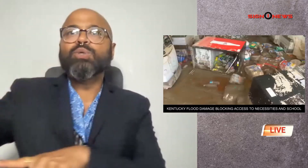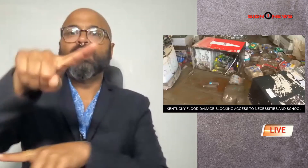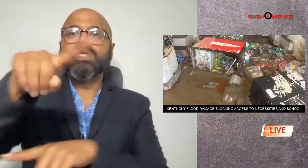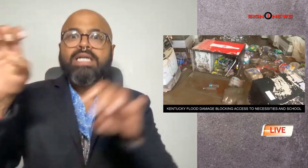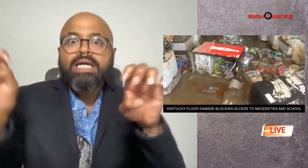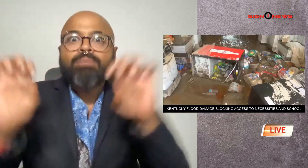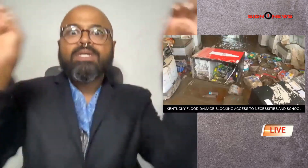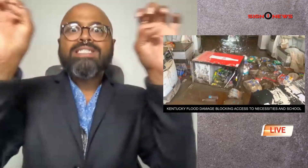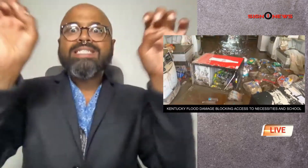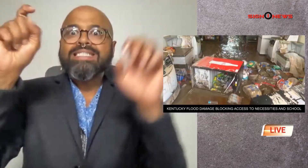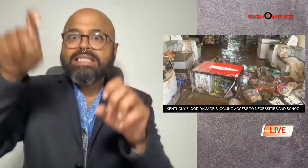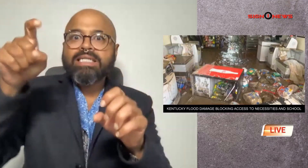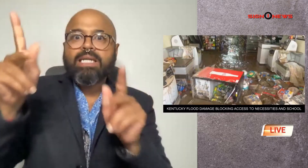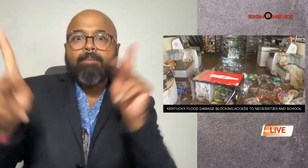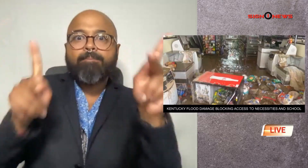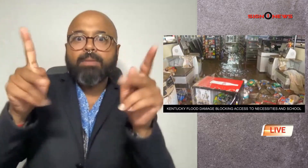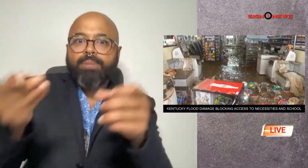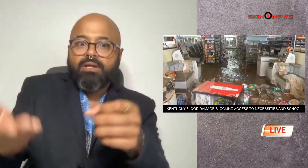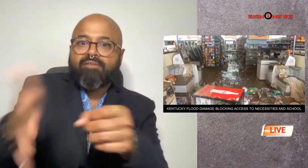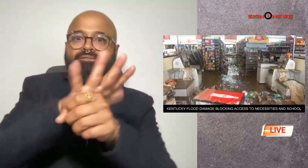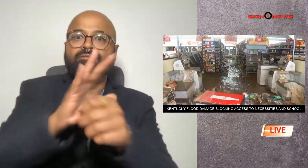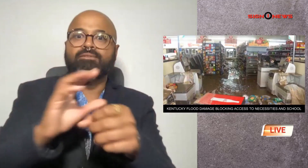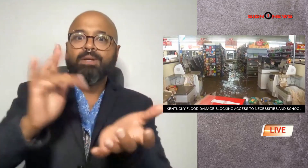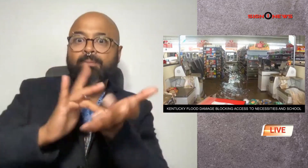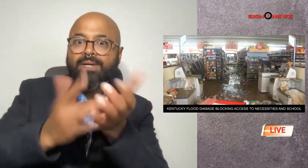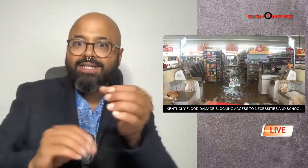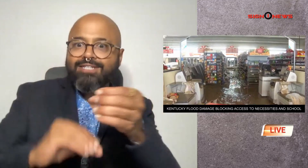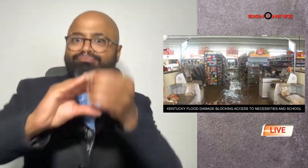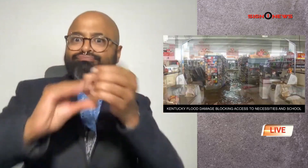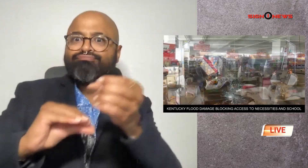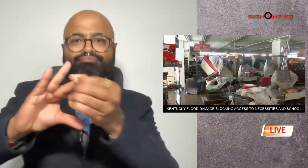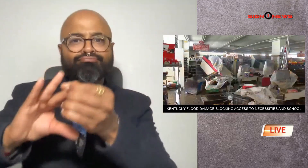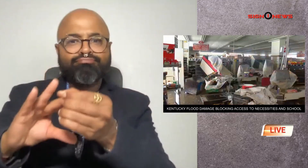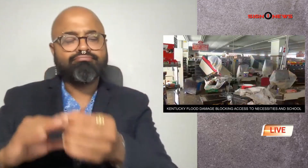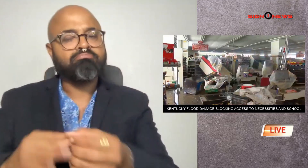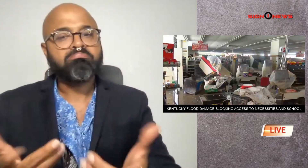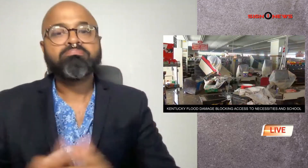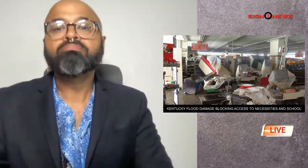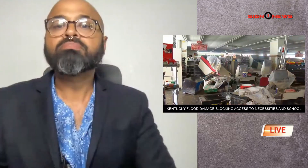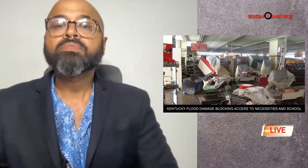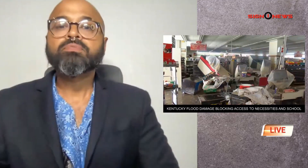is letting pharmacies dispensed some emergency refills to give people access to medicine